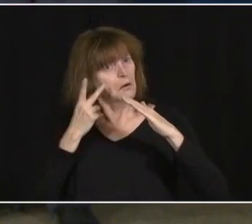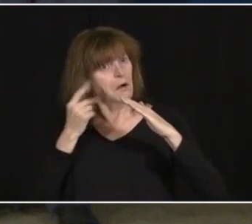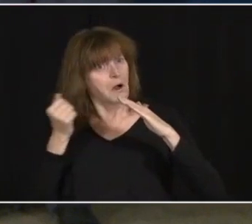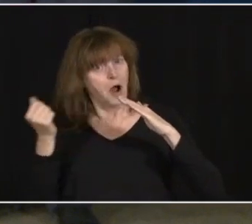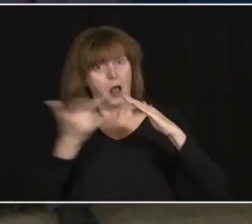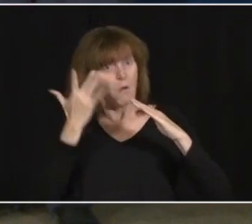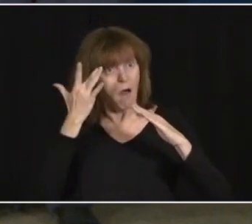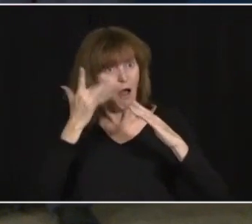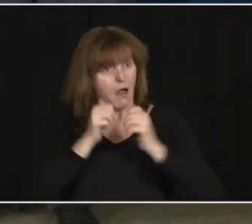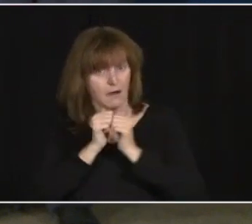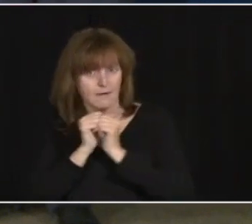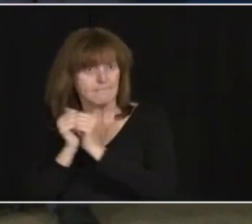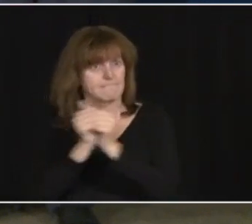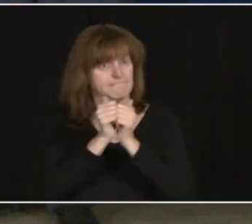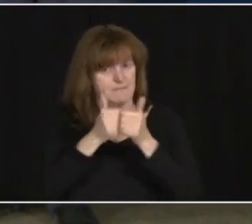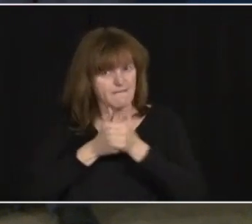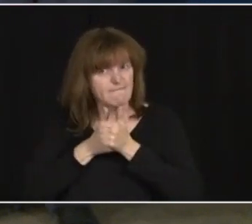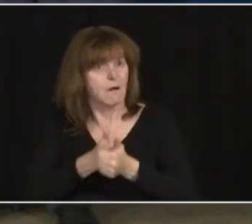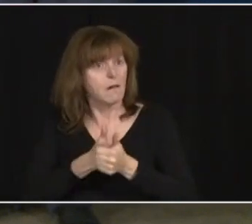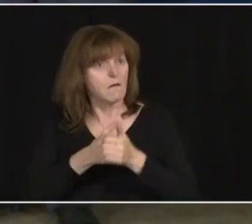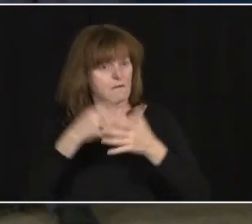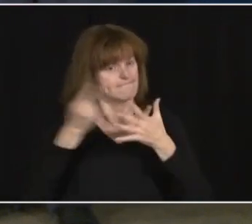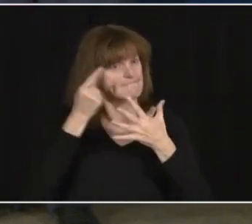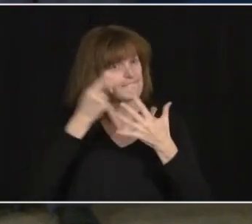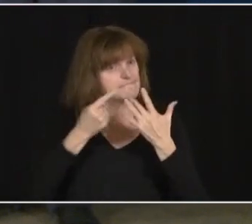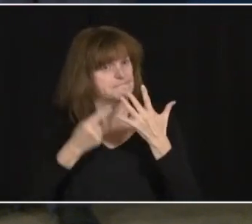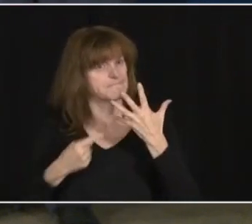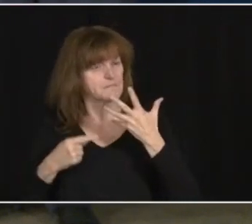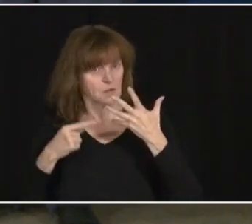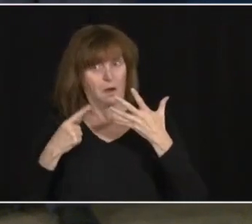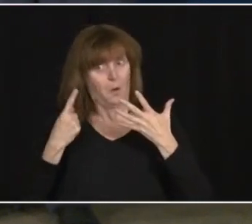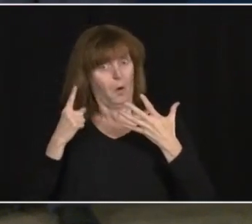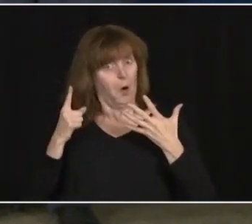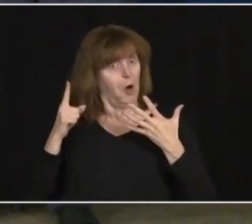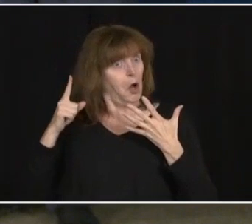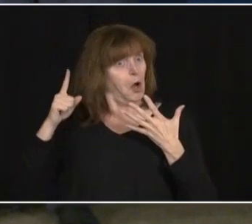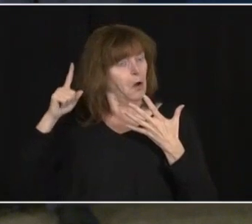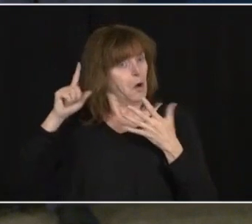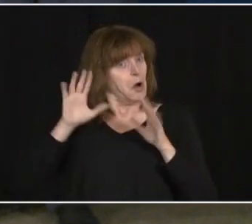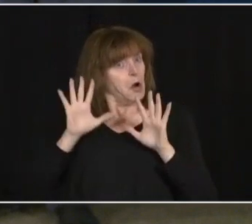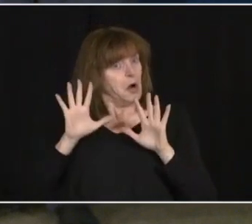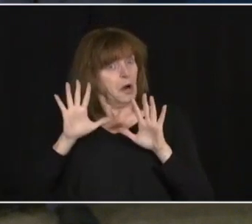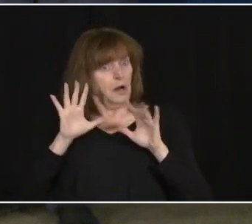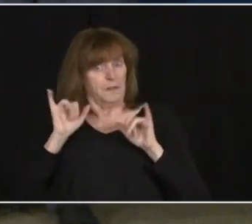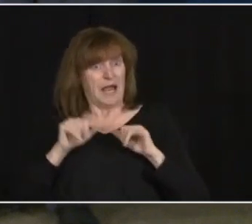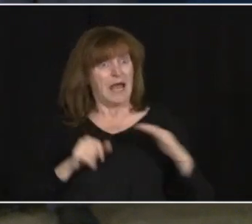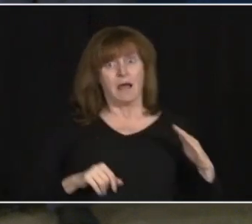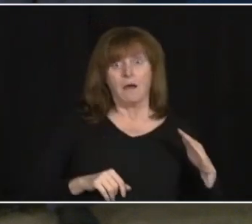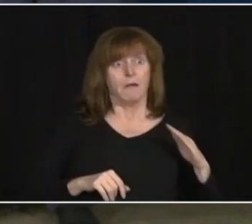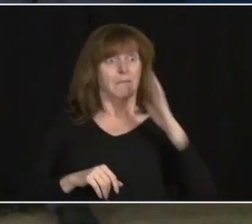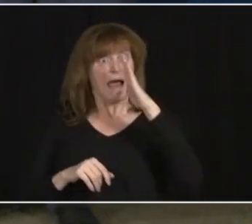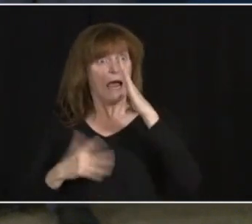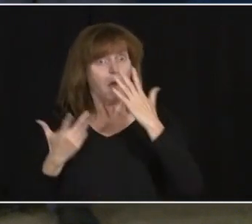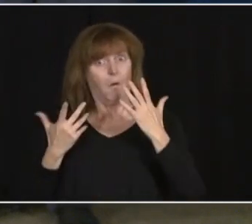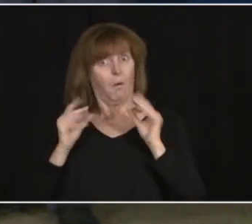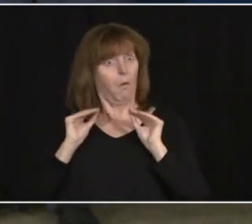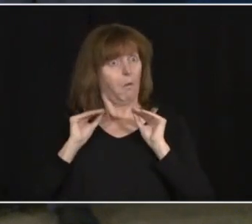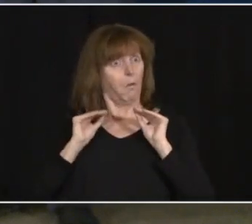The province has avoided a significant search in cases. The rate of growth the day over day has stabilized